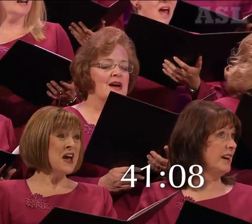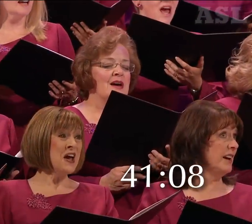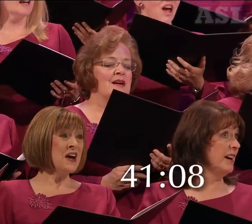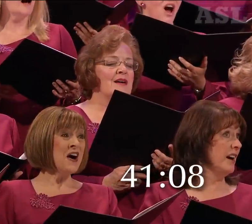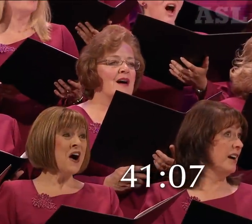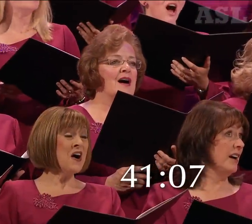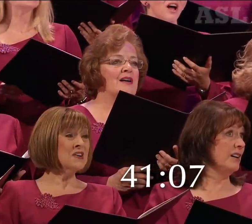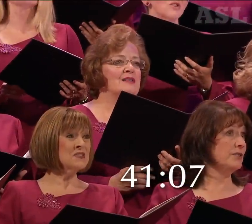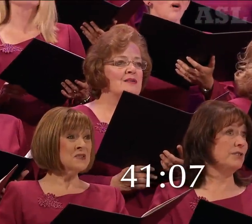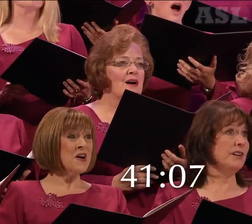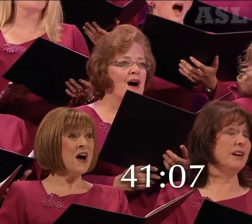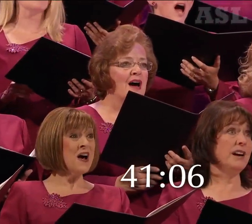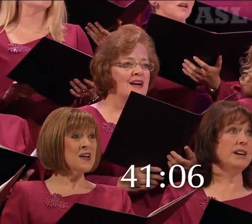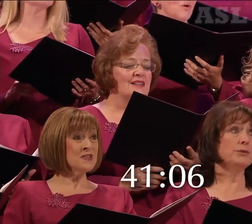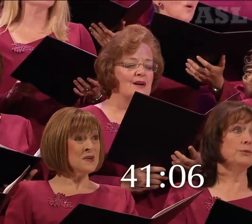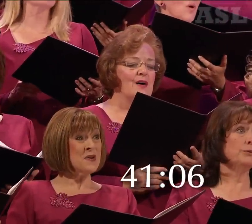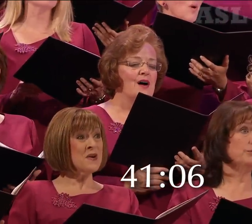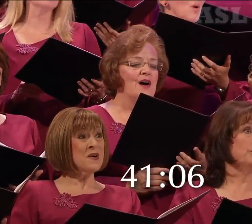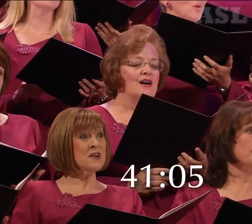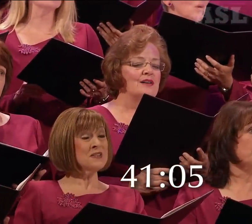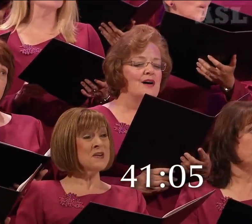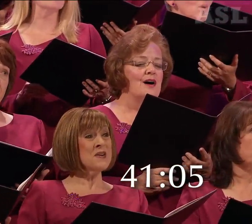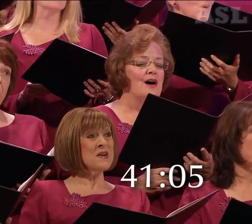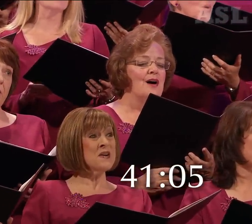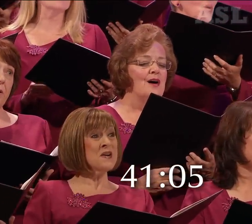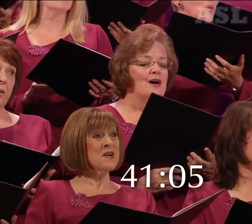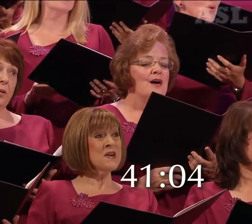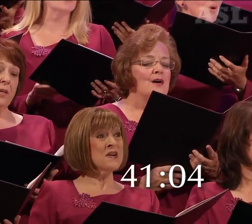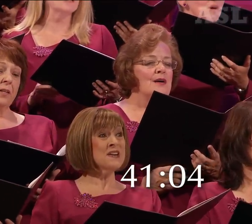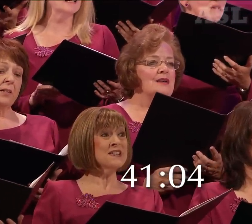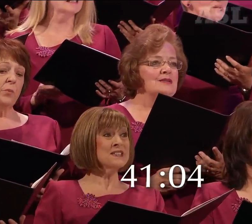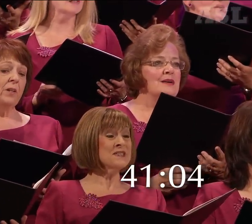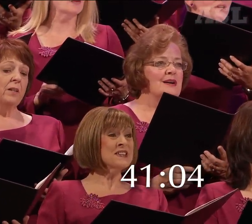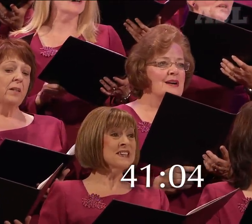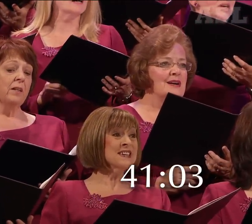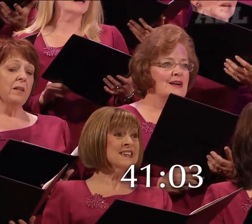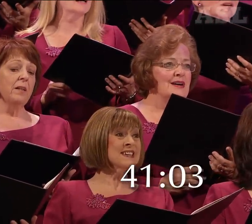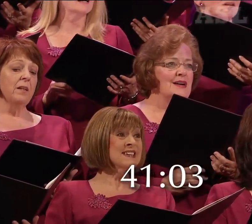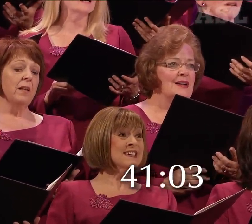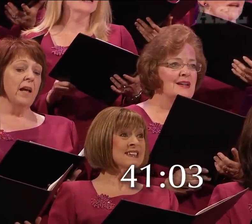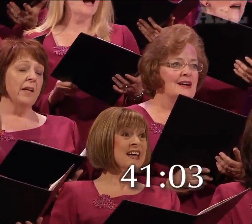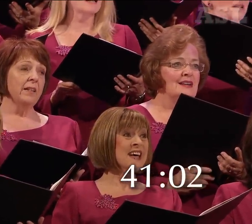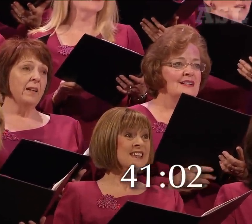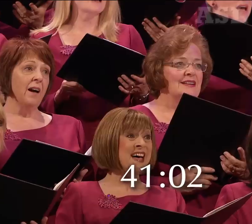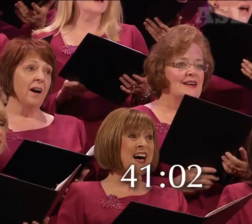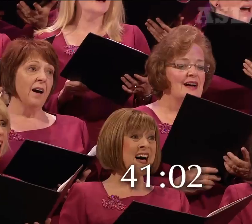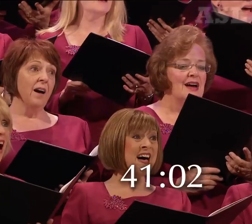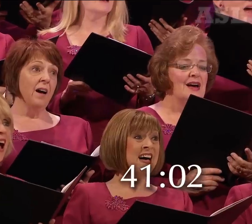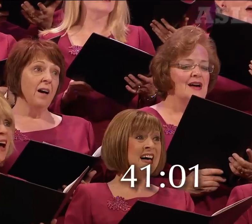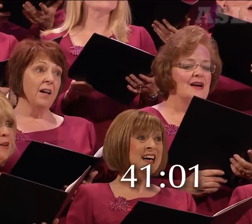THIS IS THE ENGLISH CLOSED CAPTION CHANNEL OF THE CHURCH OF JESUS CHRIST OF LATTER-DAY SAINTS.